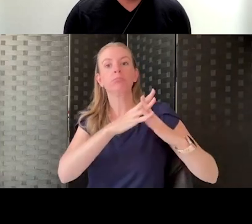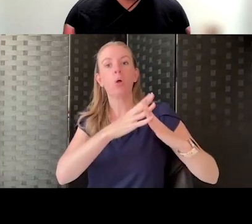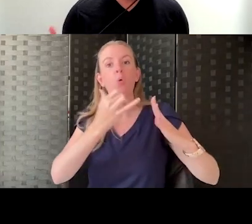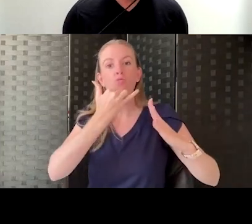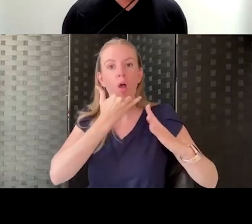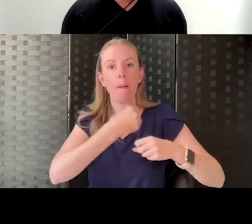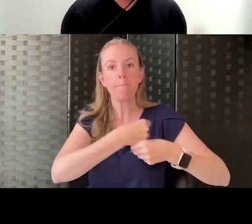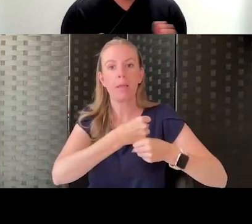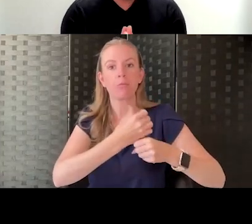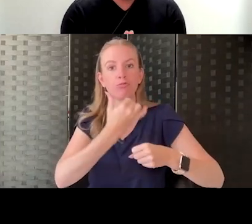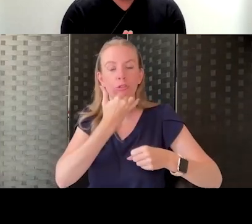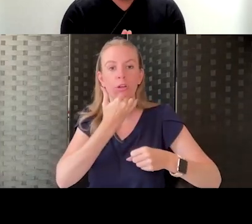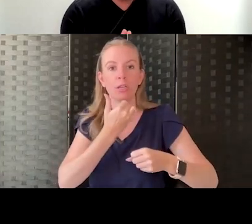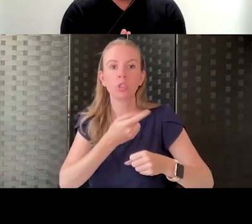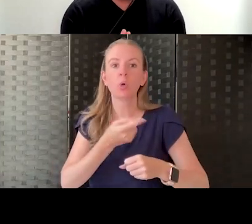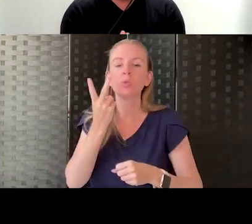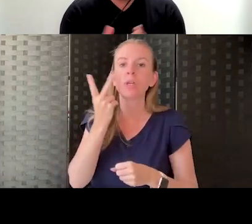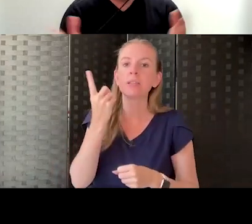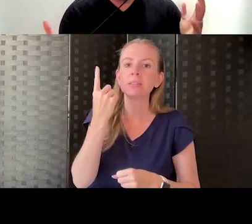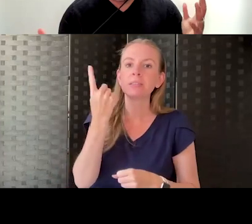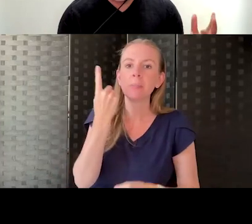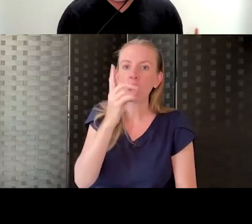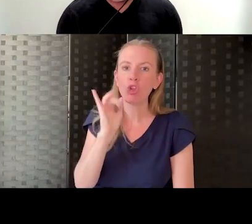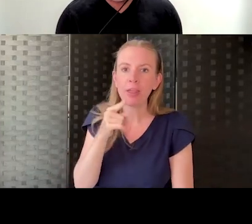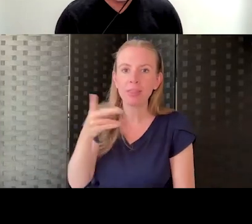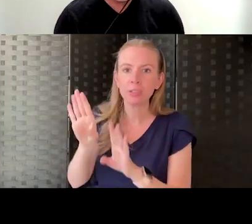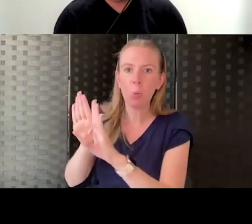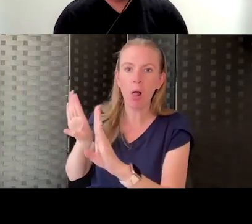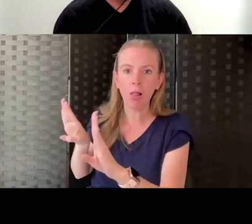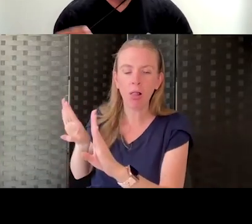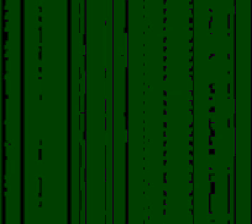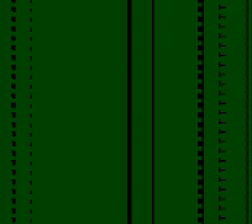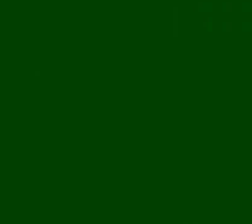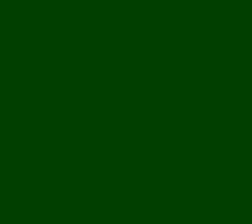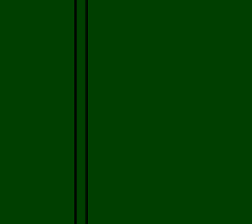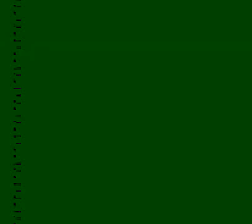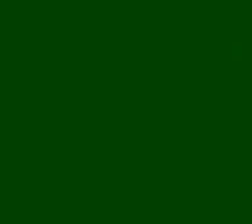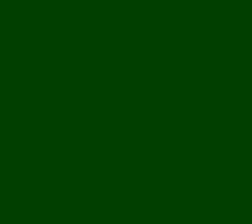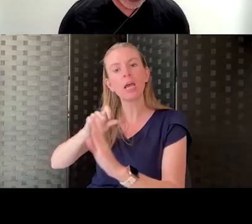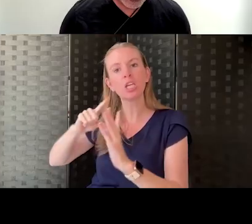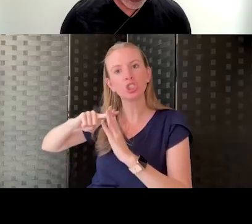You probably saw something that looks like this wall going up -- sure. It started out with good